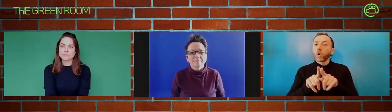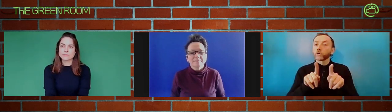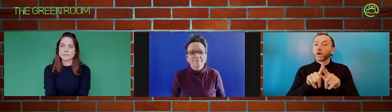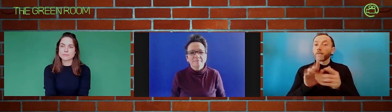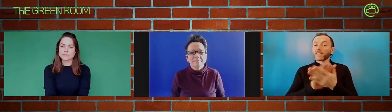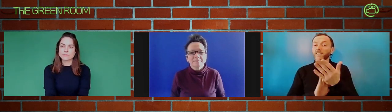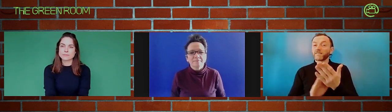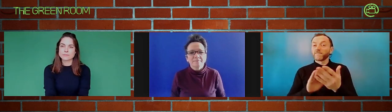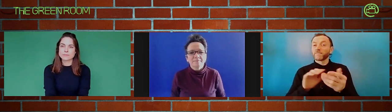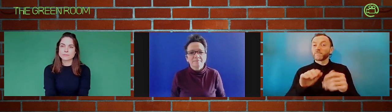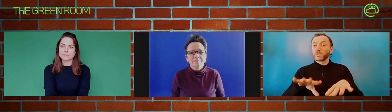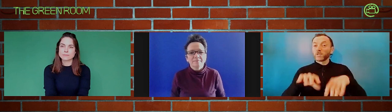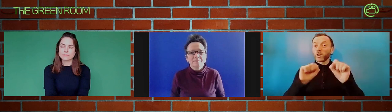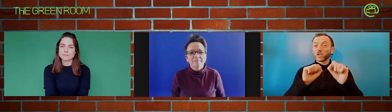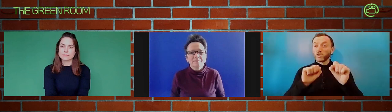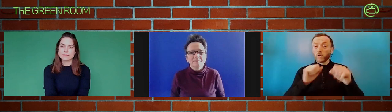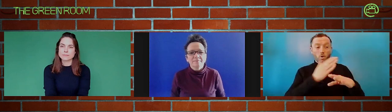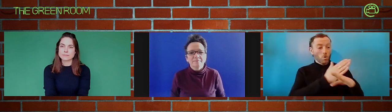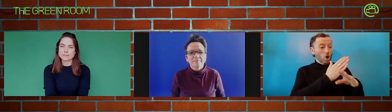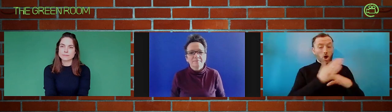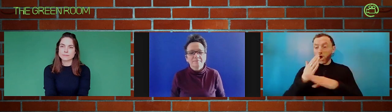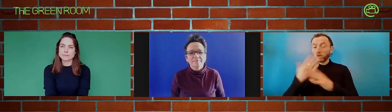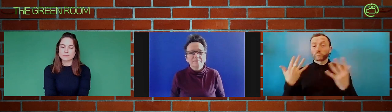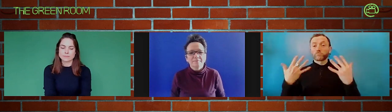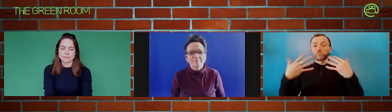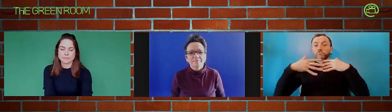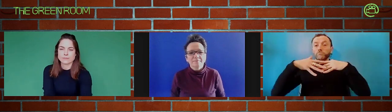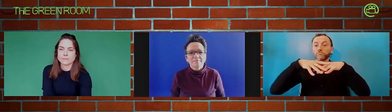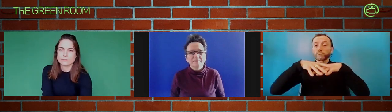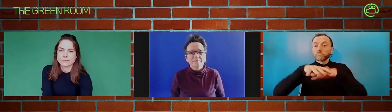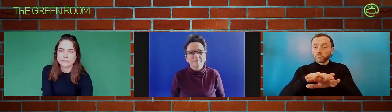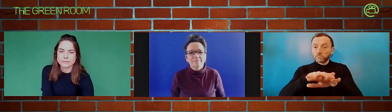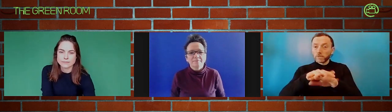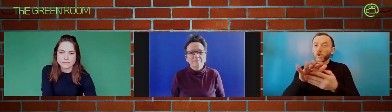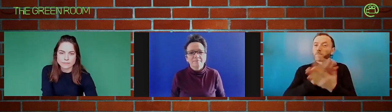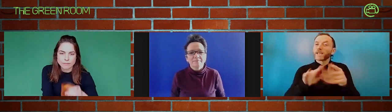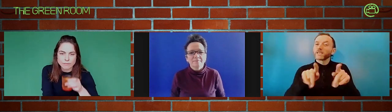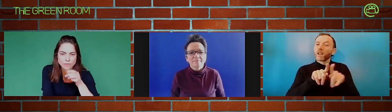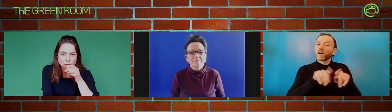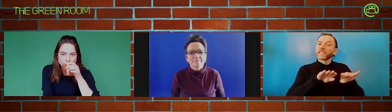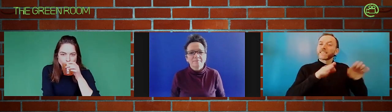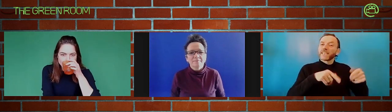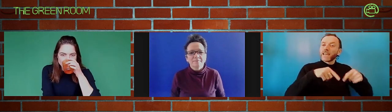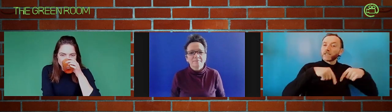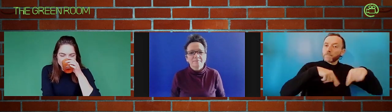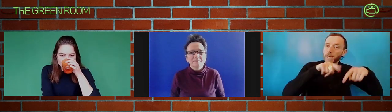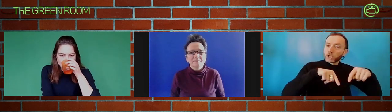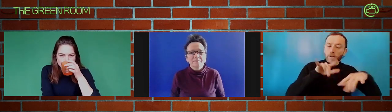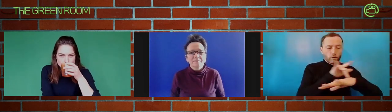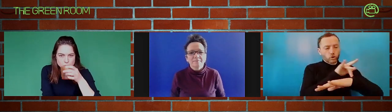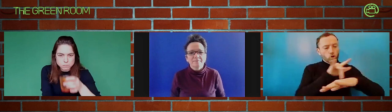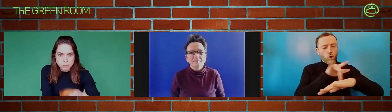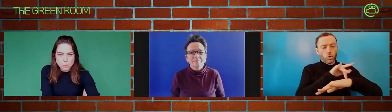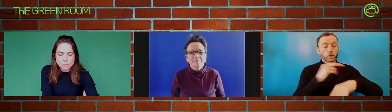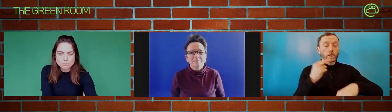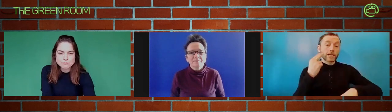combining the two in in the sense of being a stage manager for shows where there are deaf and disabled people